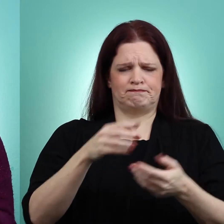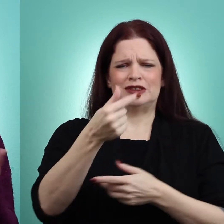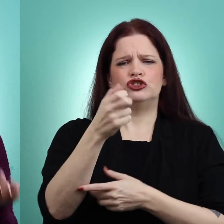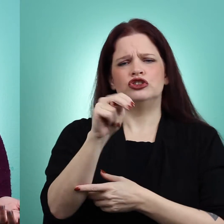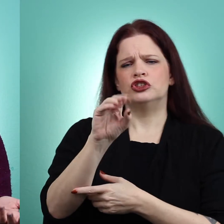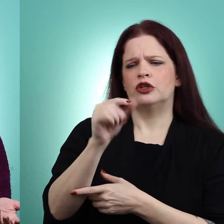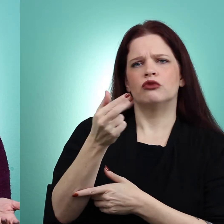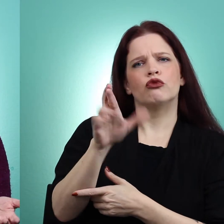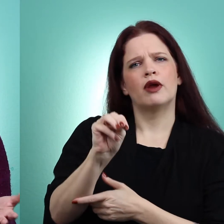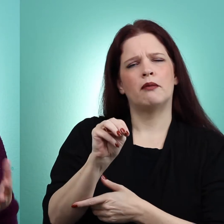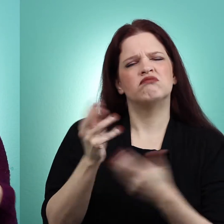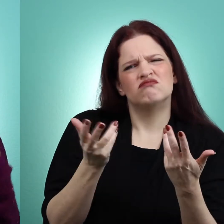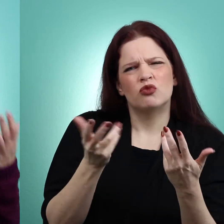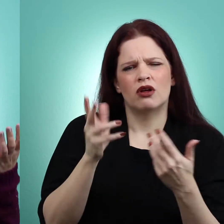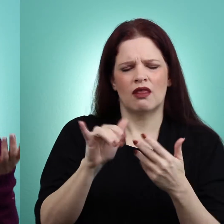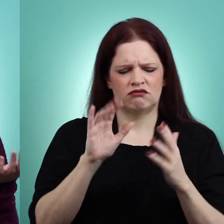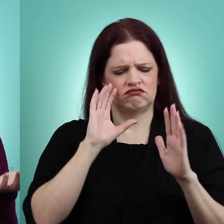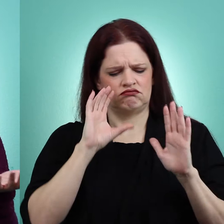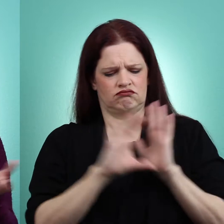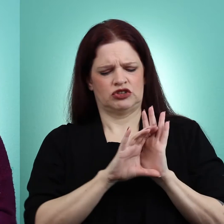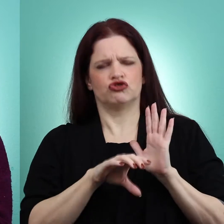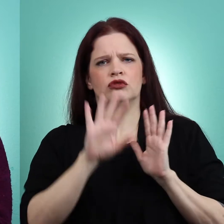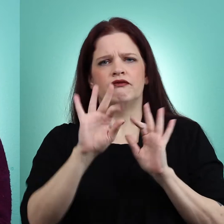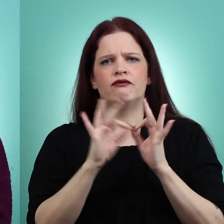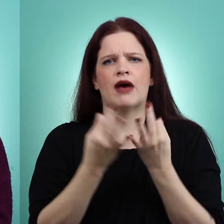just a formalized visual family map or a family tree.